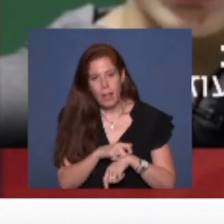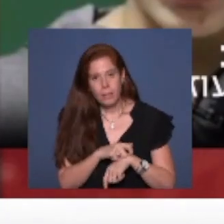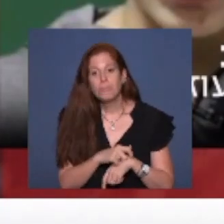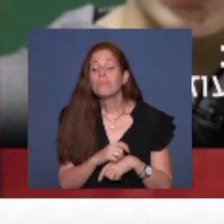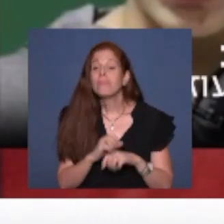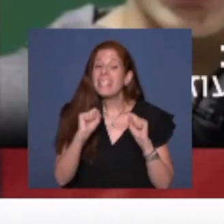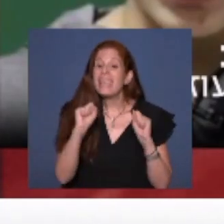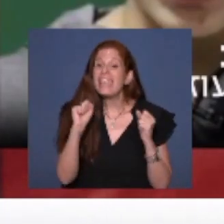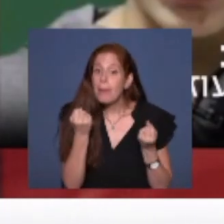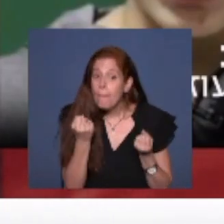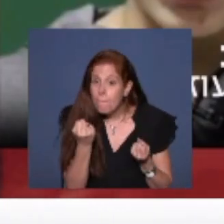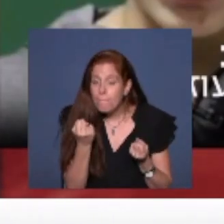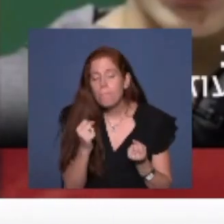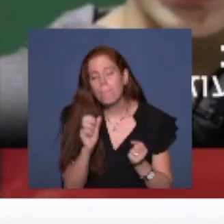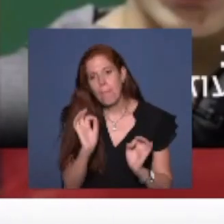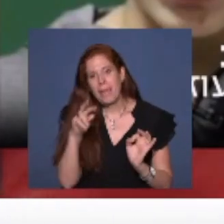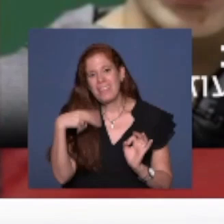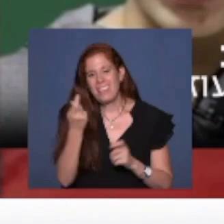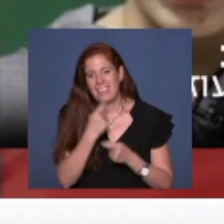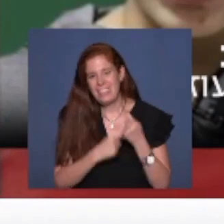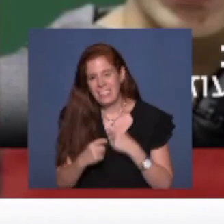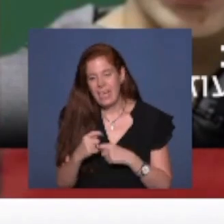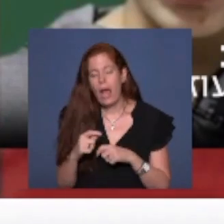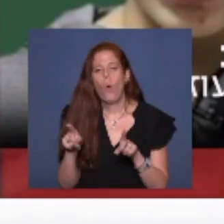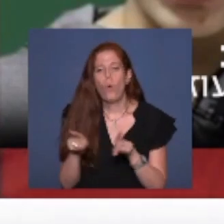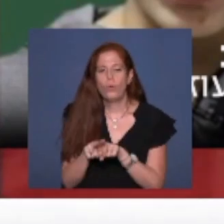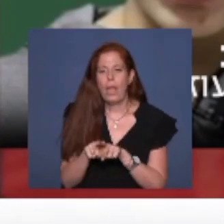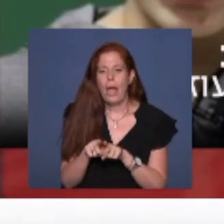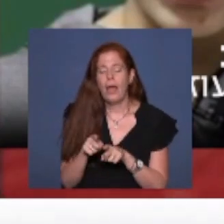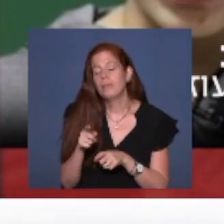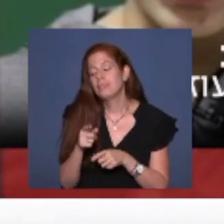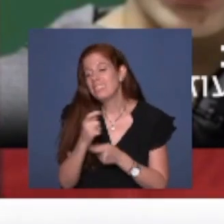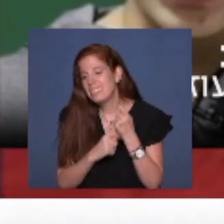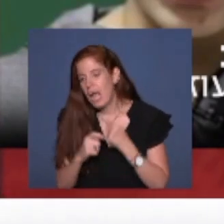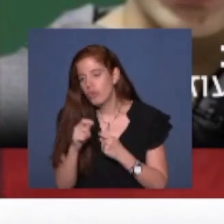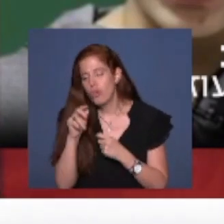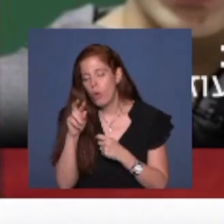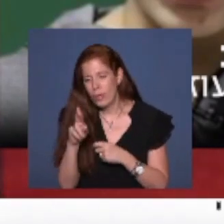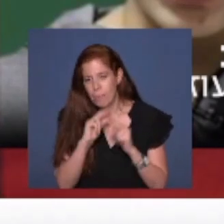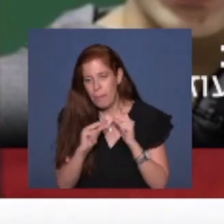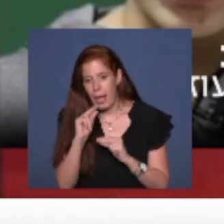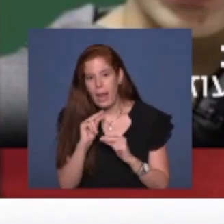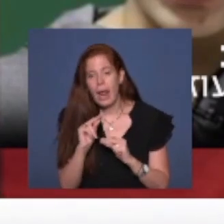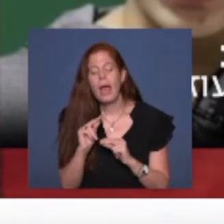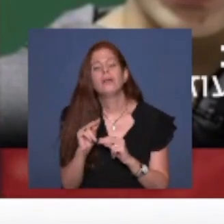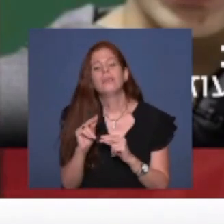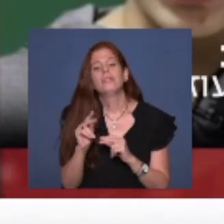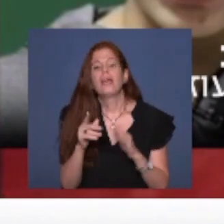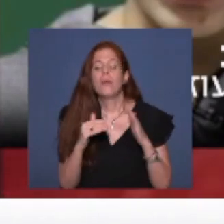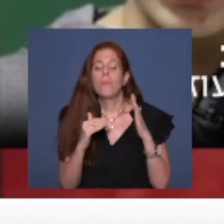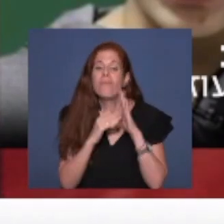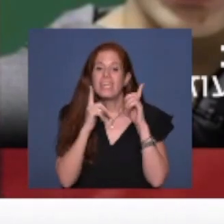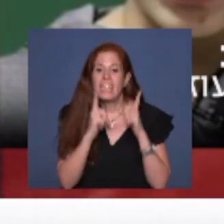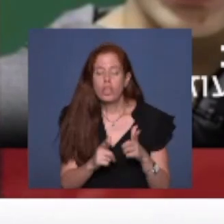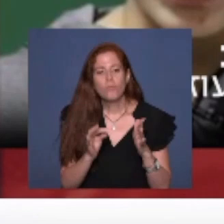a ceasefire of sorts, in exchange for a large number of hostages. And in that sense one should say, the Israelis say